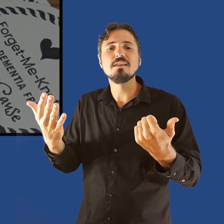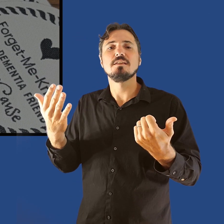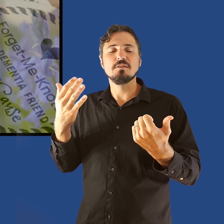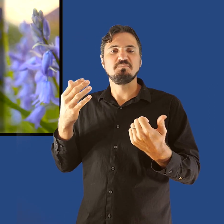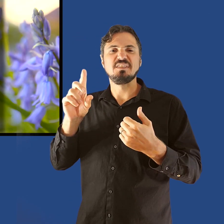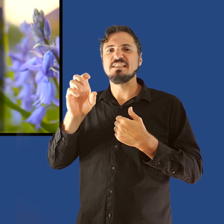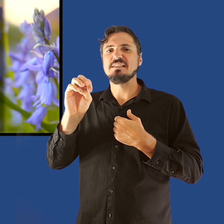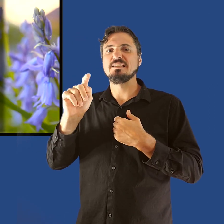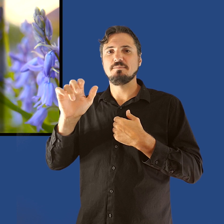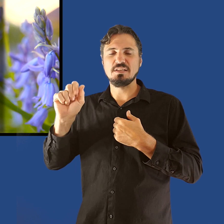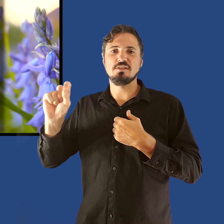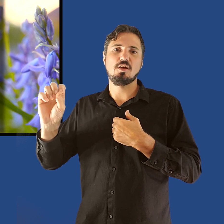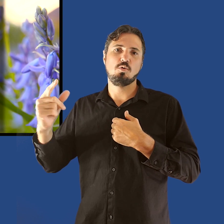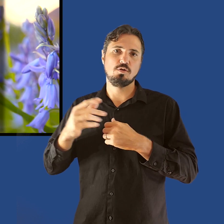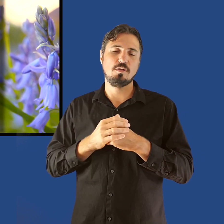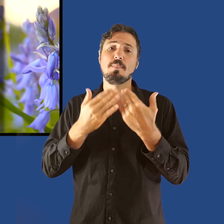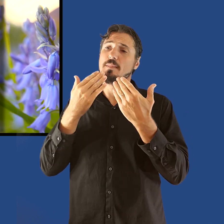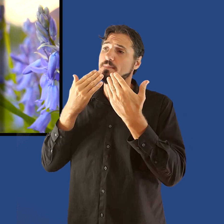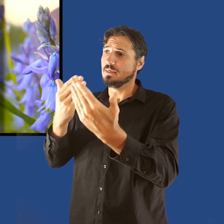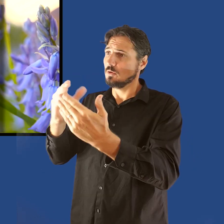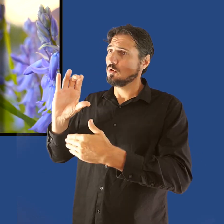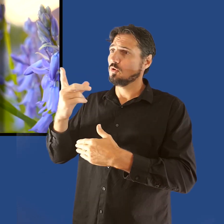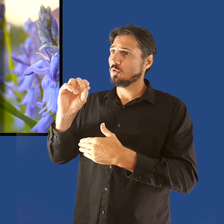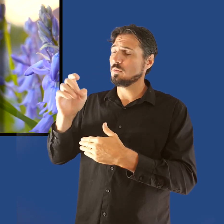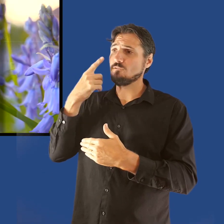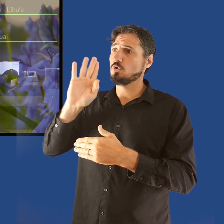Congratulations, Chloe on your international recognition!